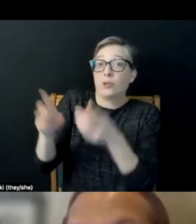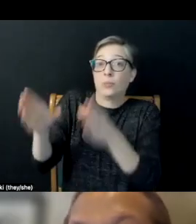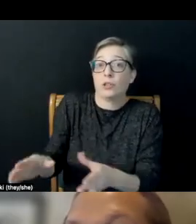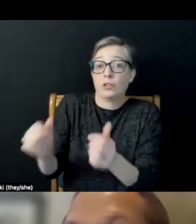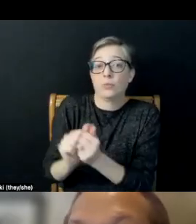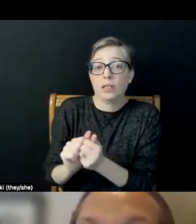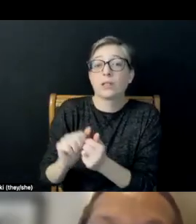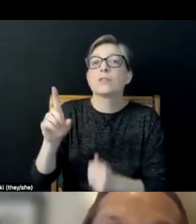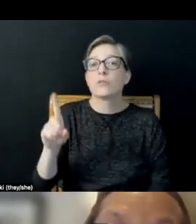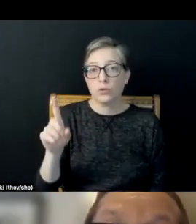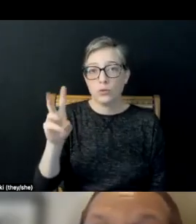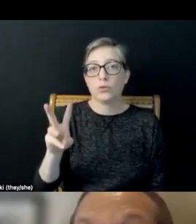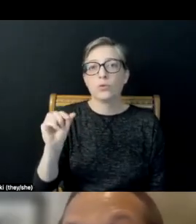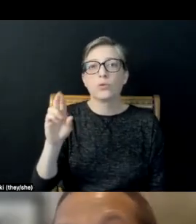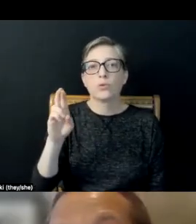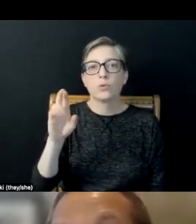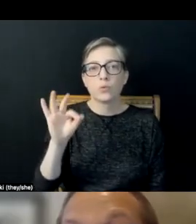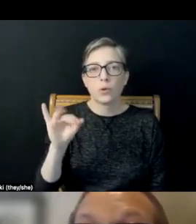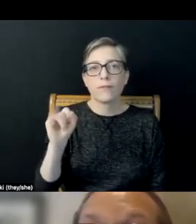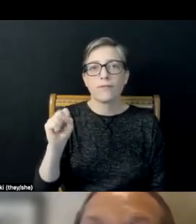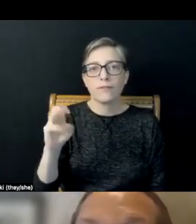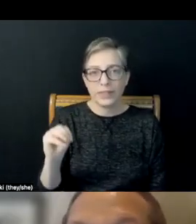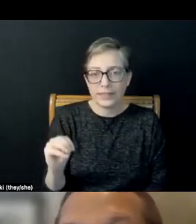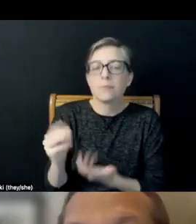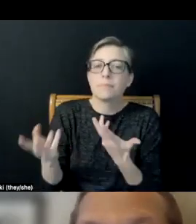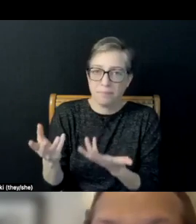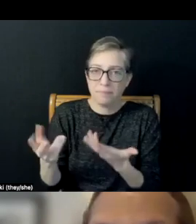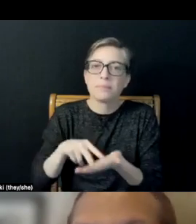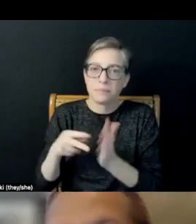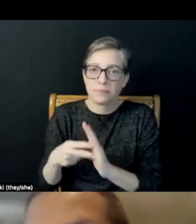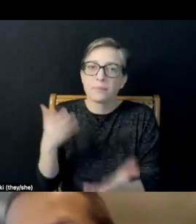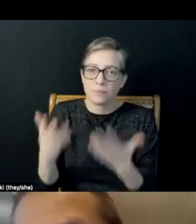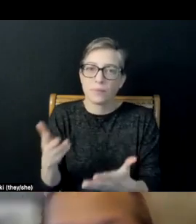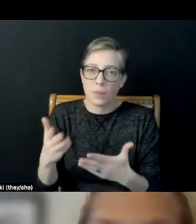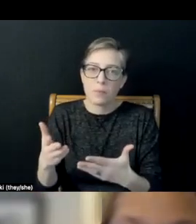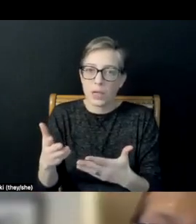dwarfism or whether or not they will be average height as the LP community normally refers to them.